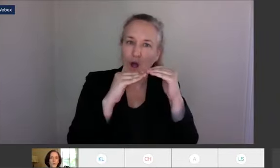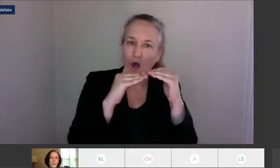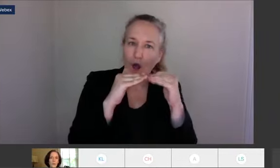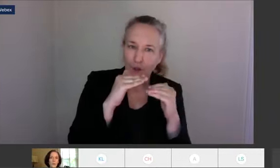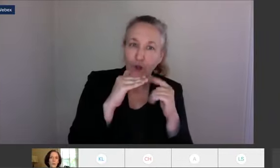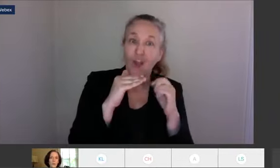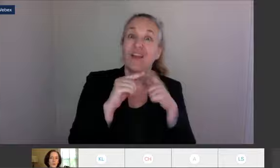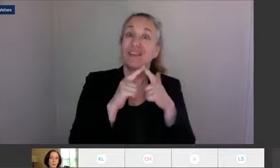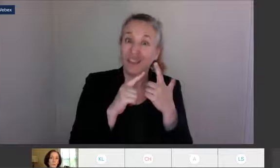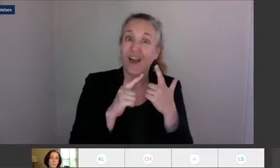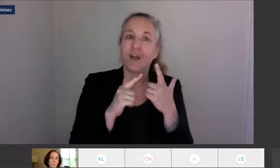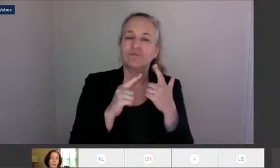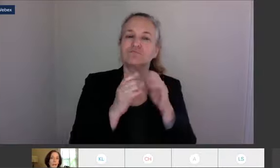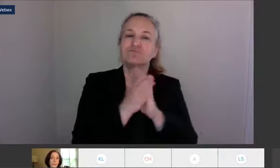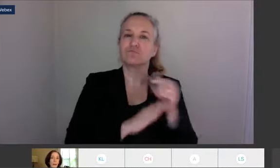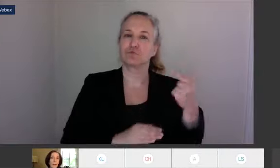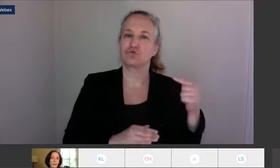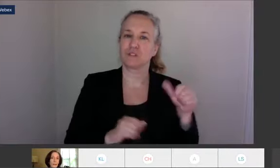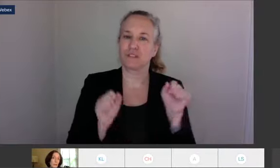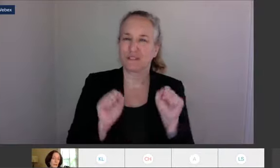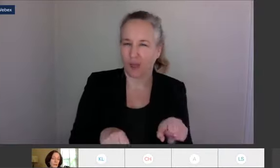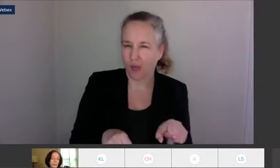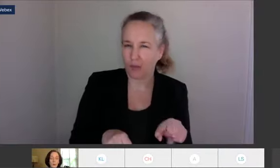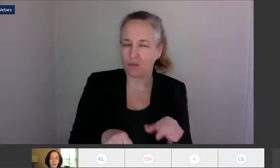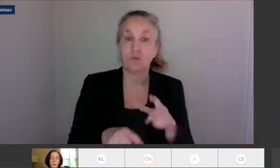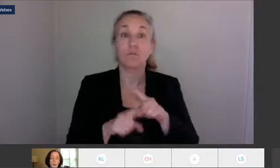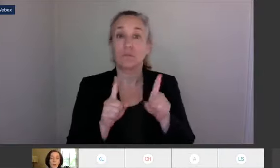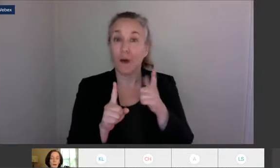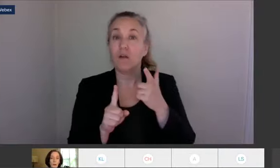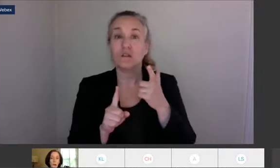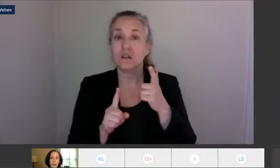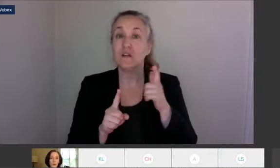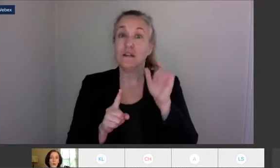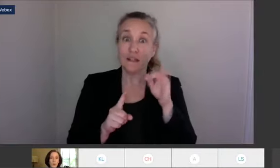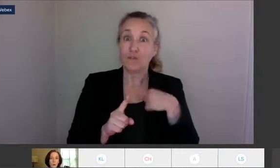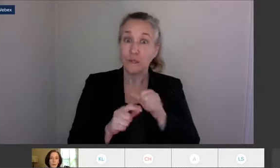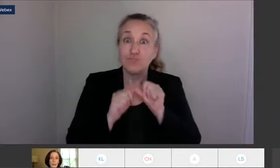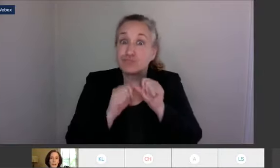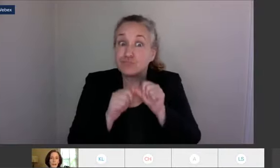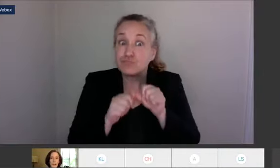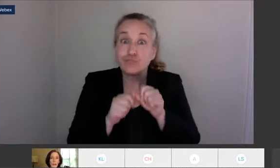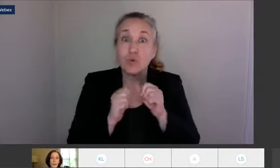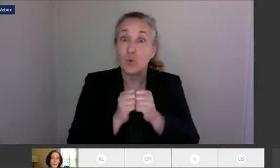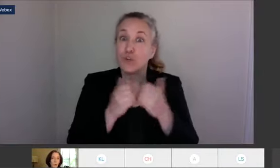for us to move to green but if we you know keep on at our current rate yeah I